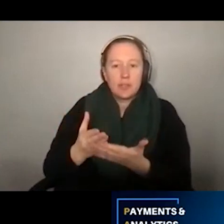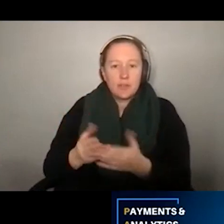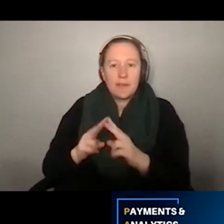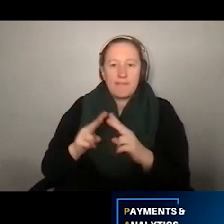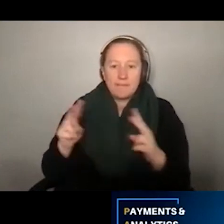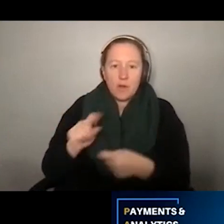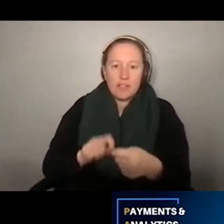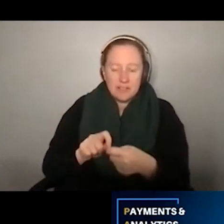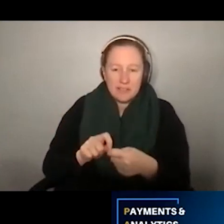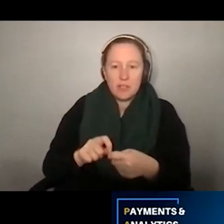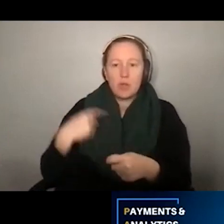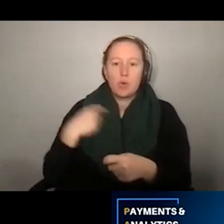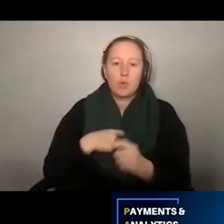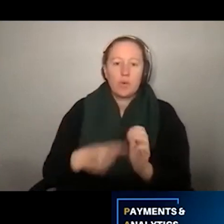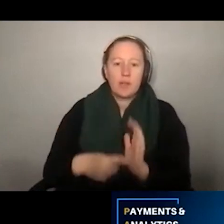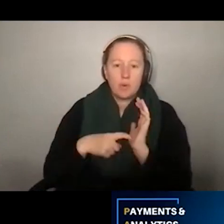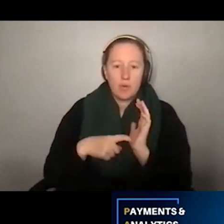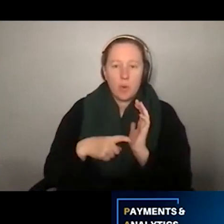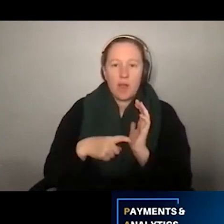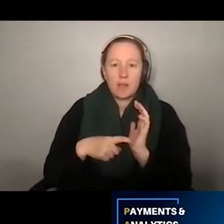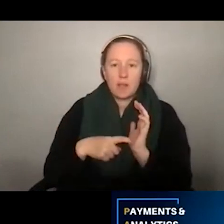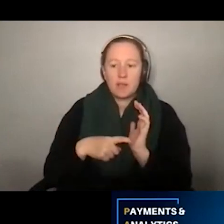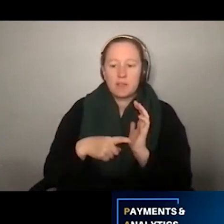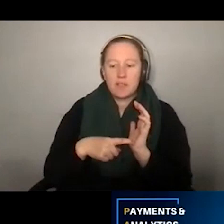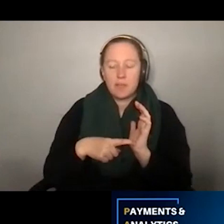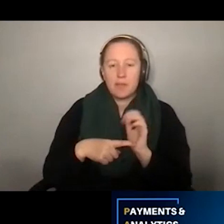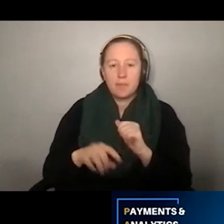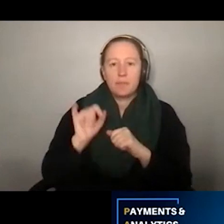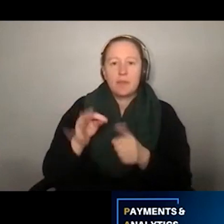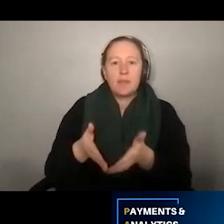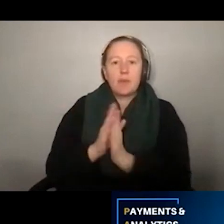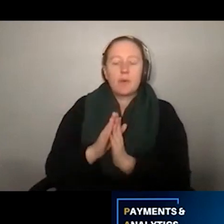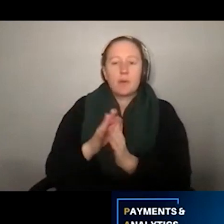because if you're requesting an adjustment on multiple awards,